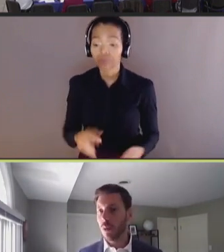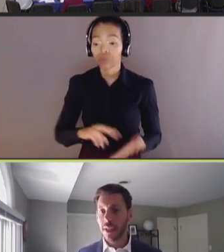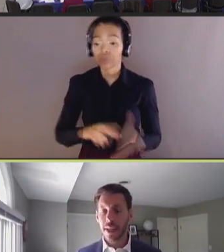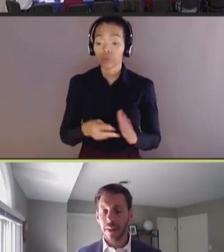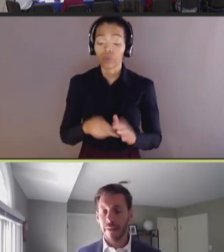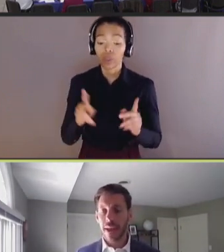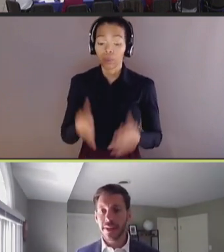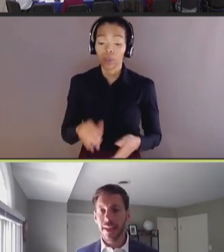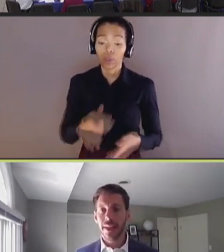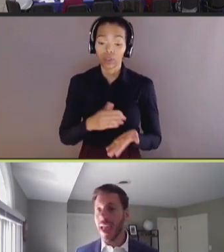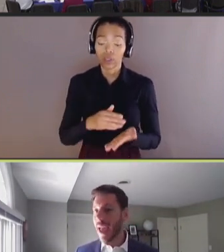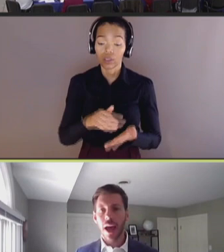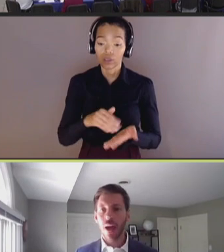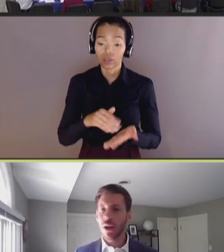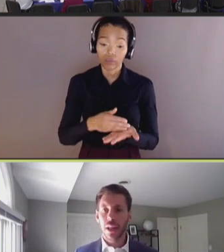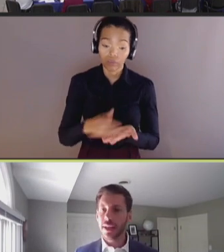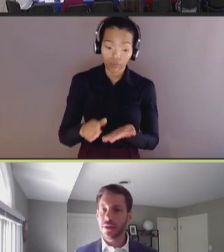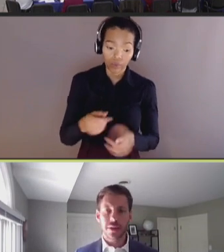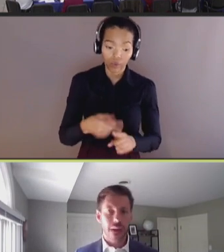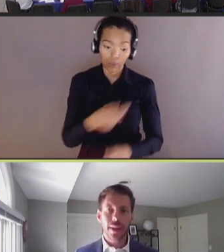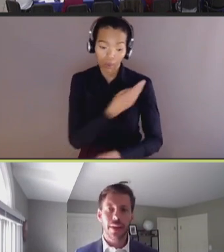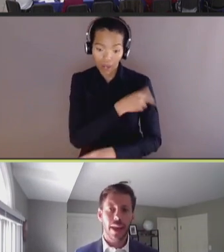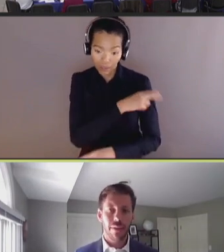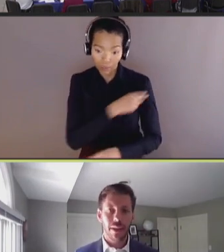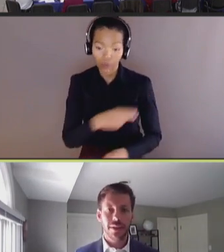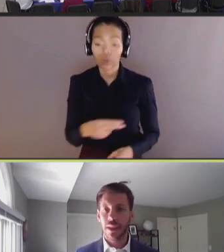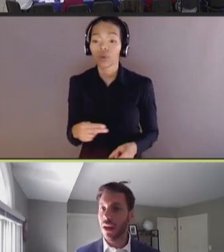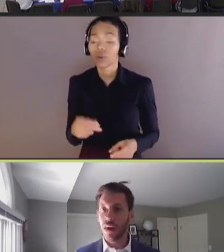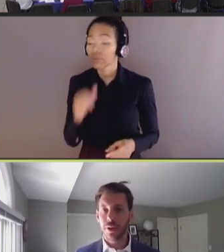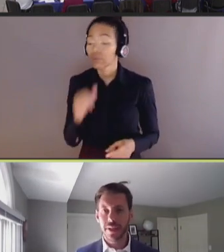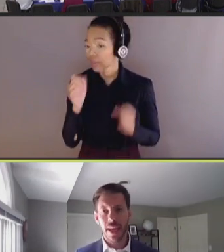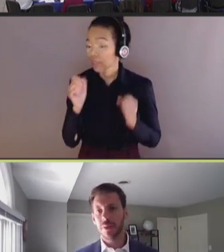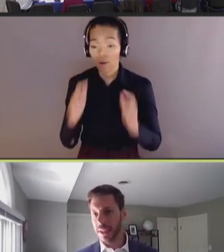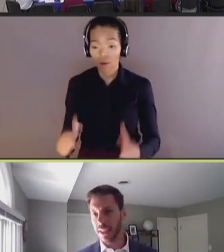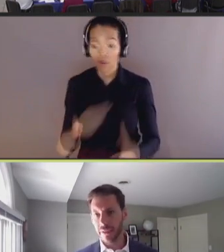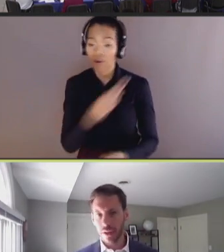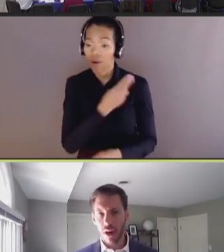week to get the vaccine, and not all clinics are stocking that vaccine, understandably, given the